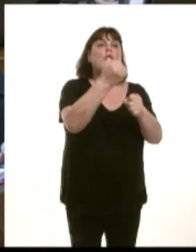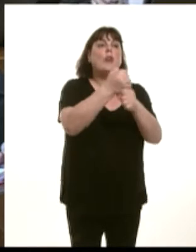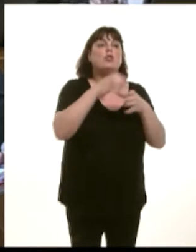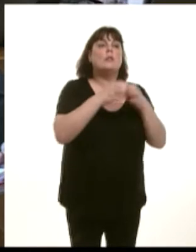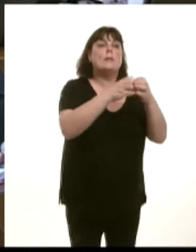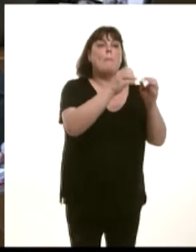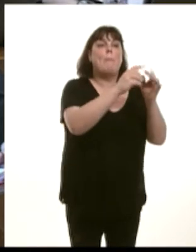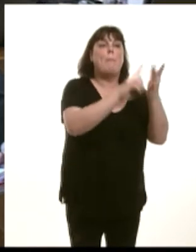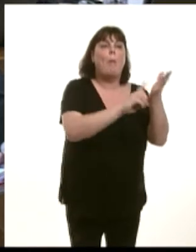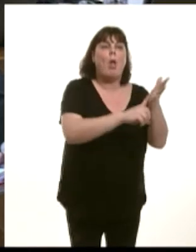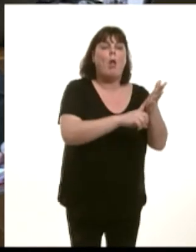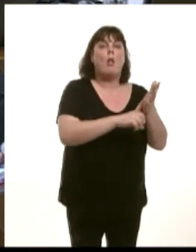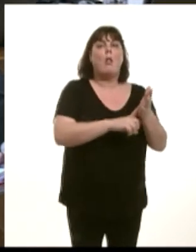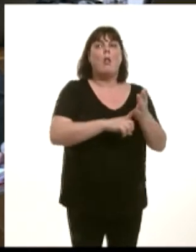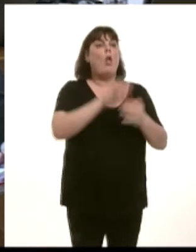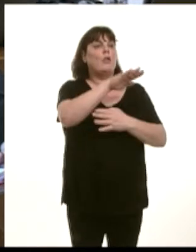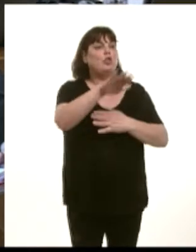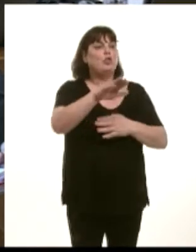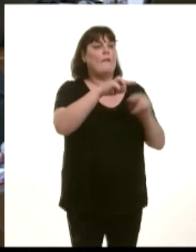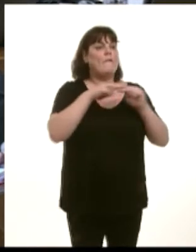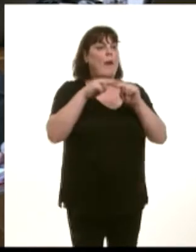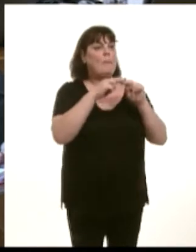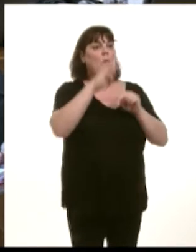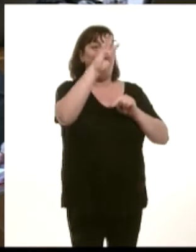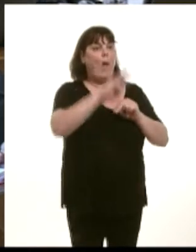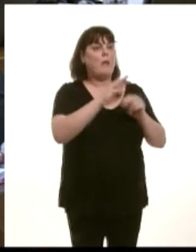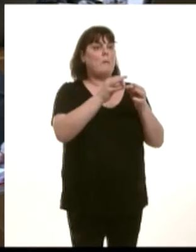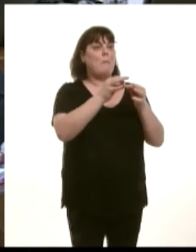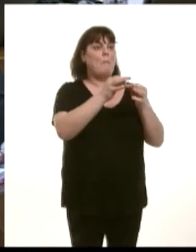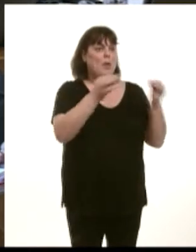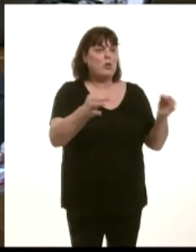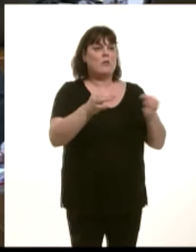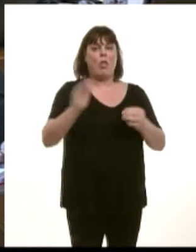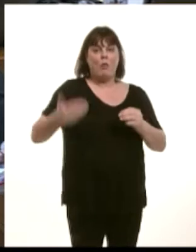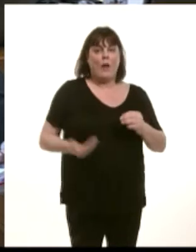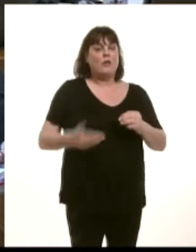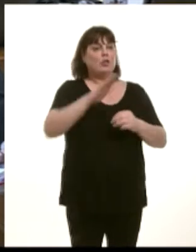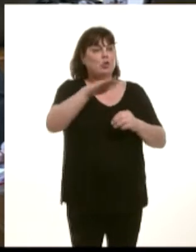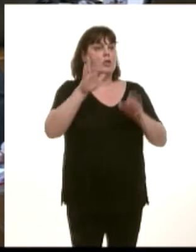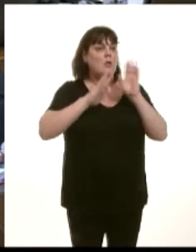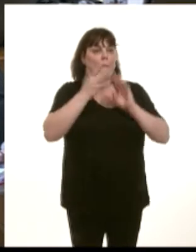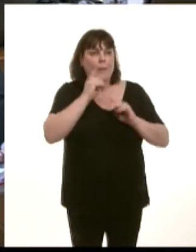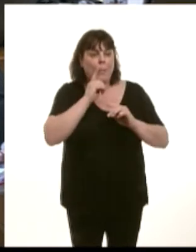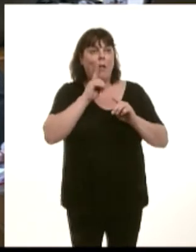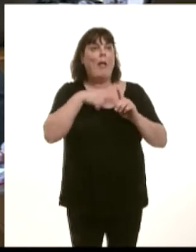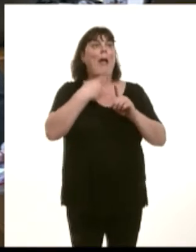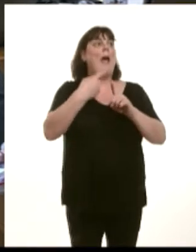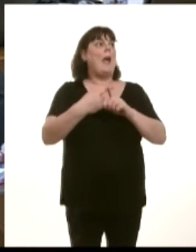They have already been put forward in terms of the Children and Families (Wales) Measure 2010, the Rights of Children and Young Persons (Wales) Measure 2010 and, of course, the Healthy